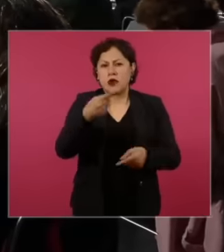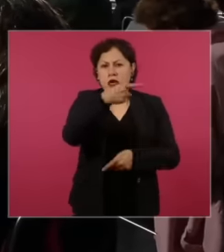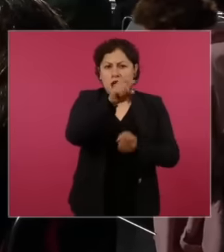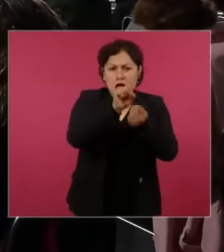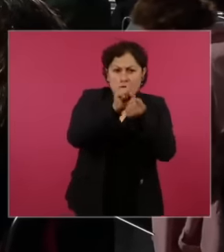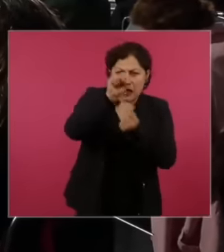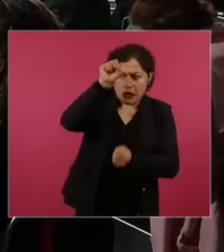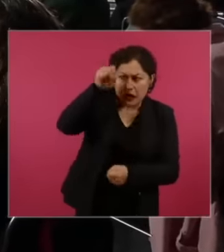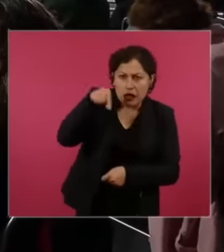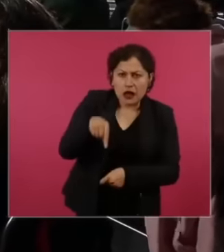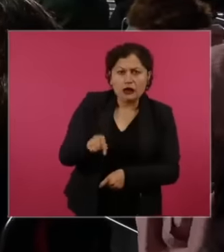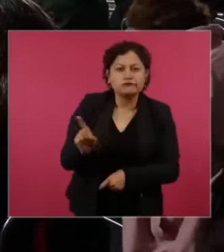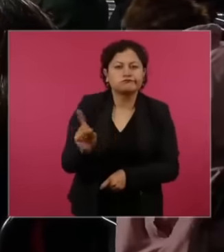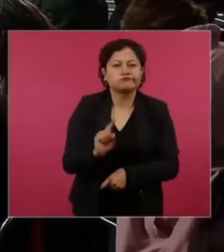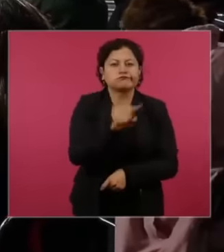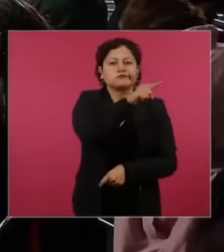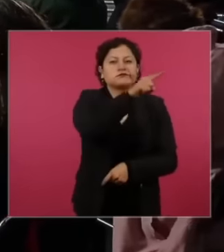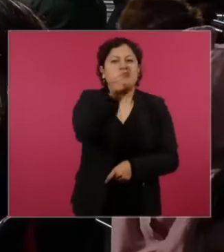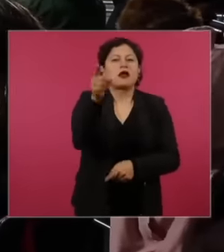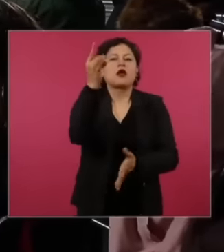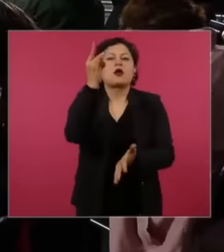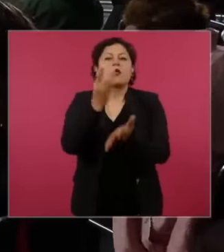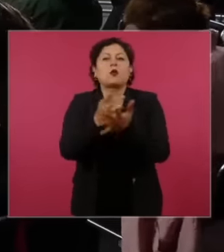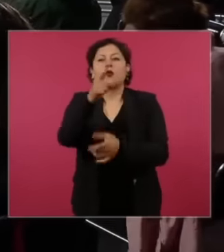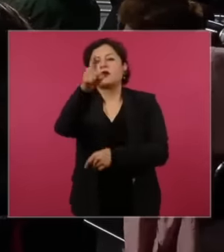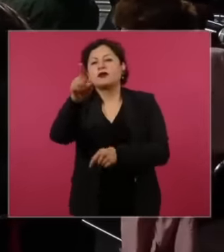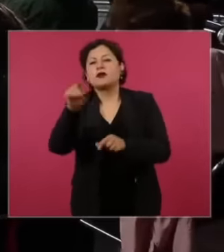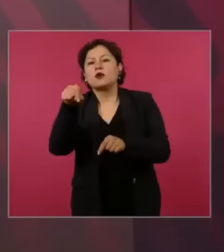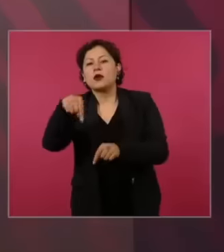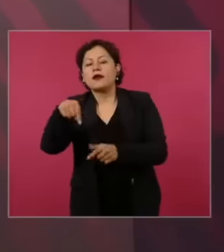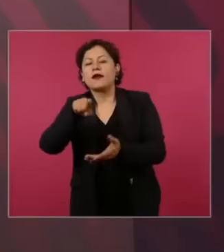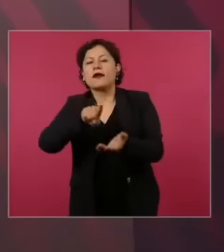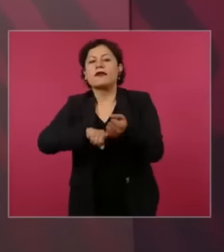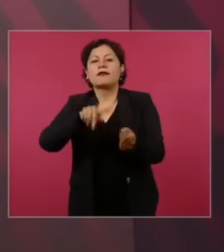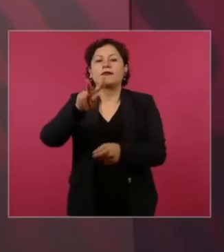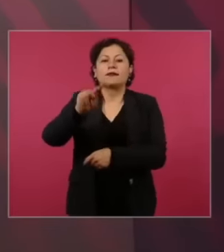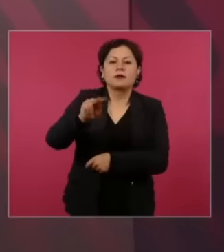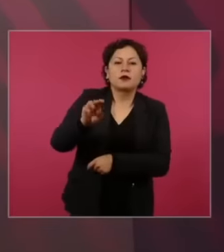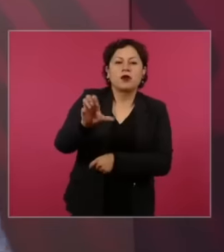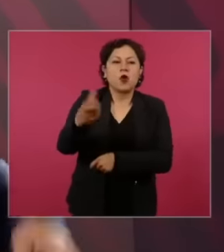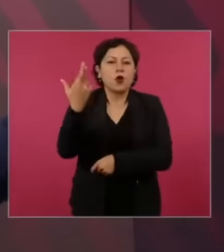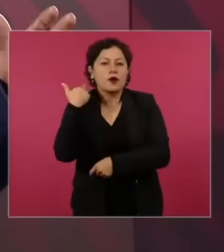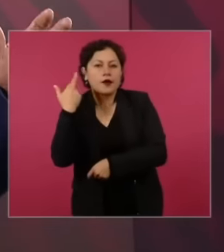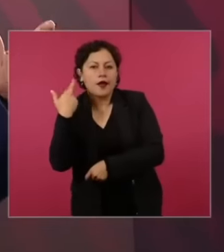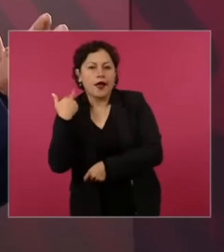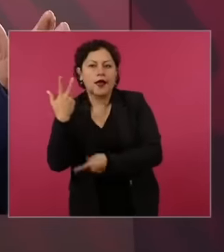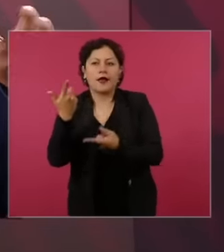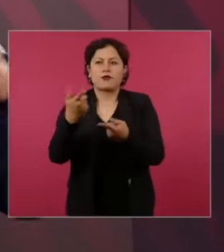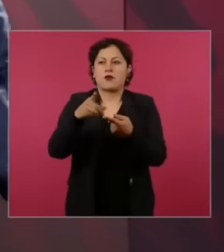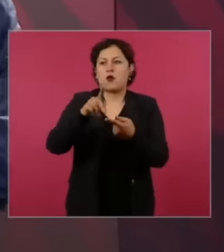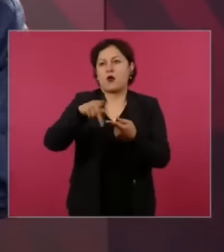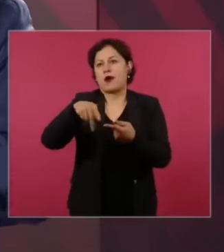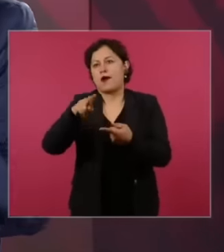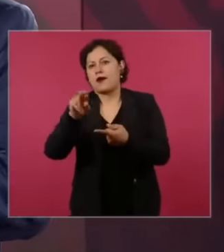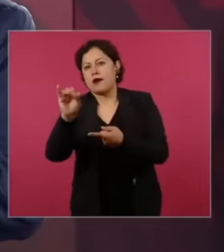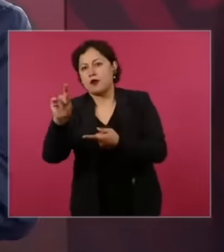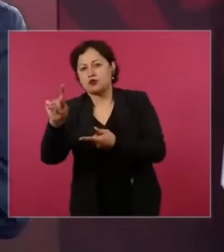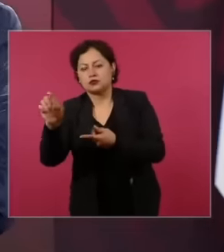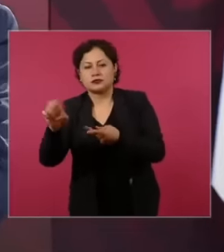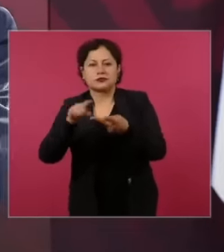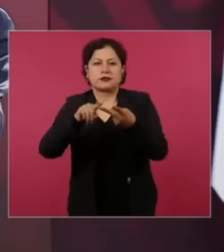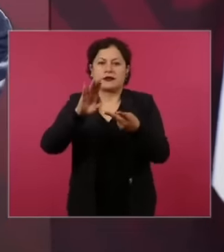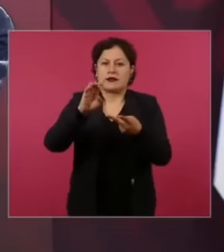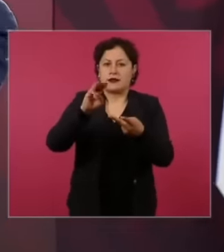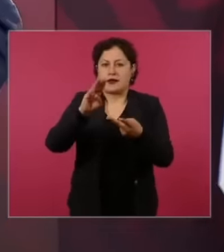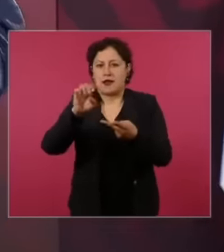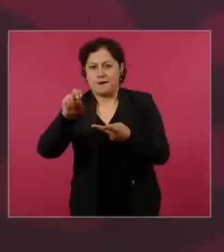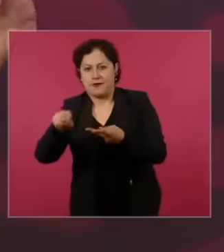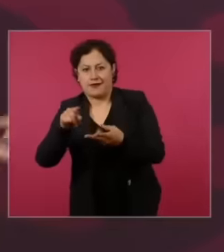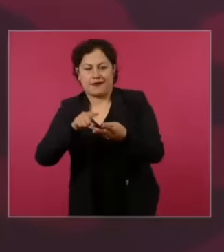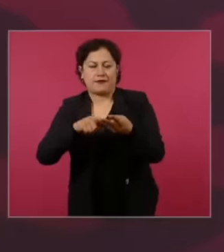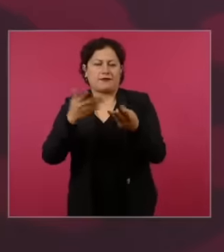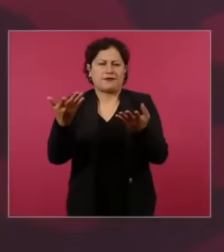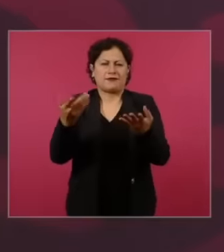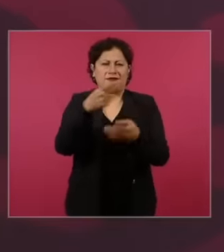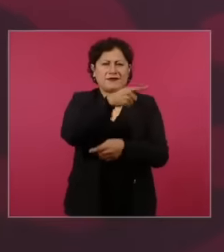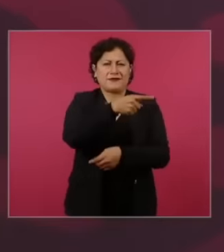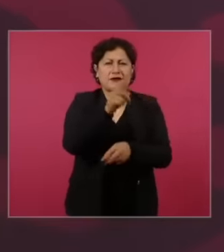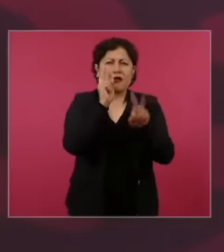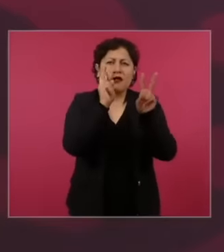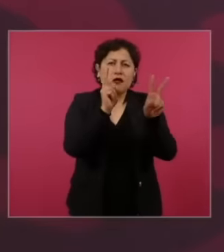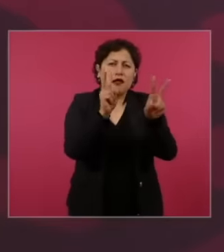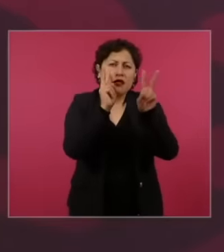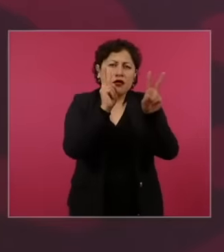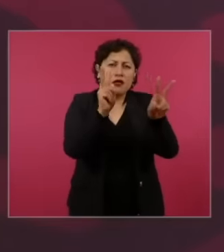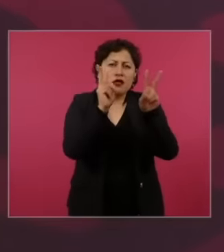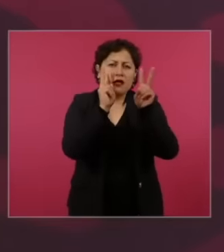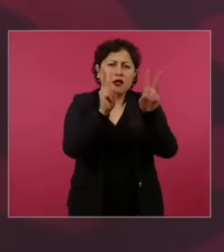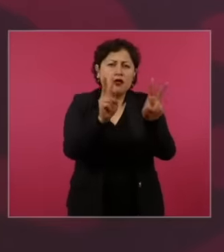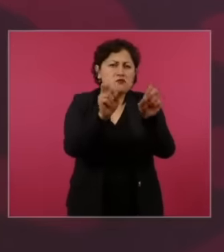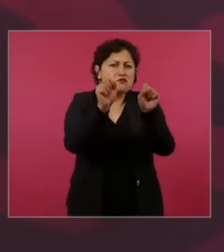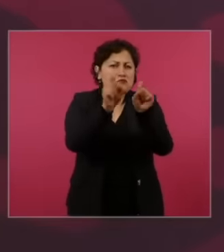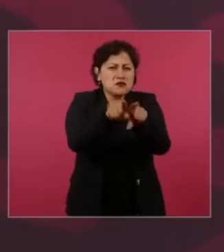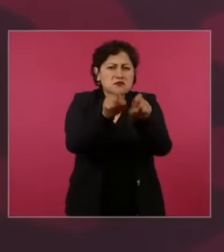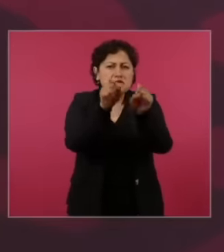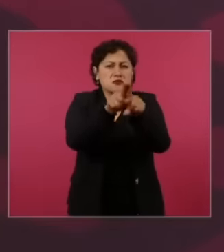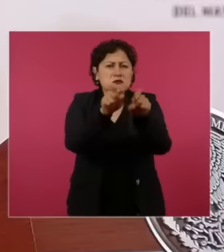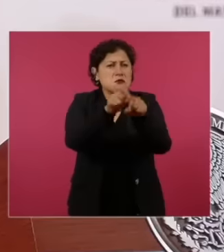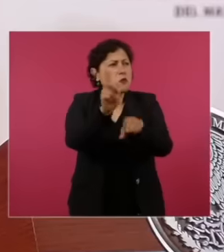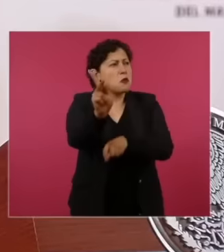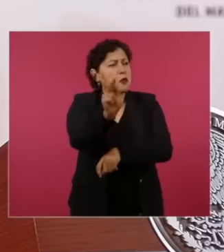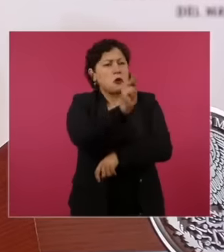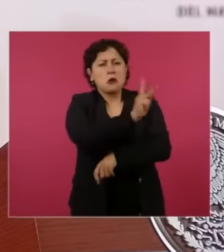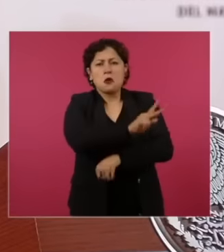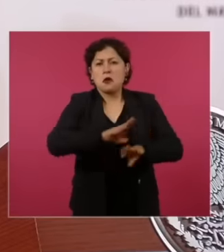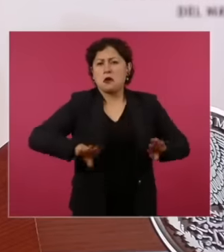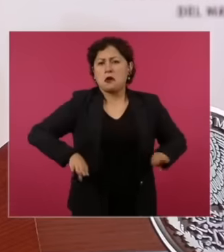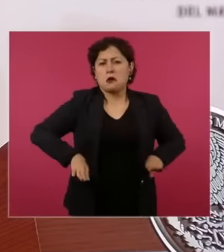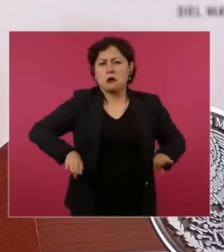on the way, then they are completely